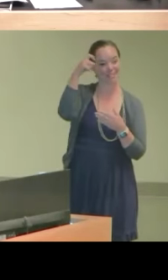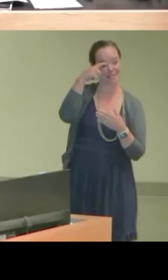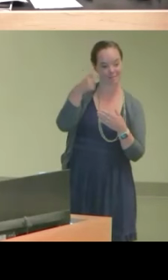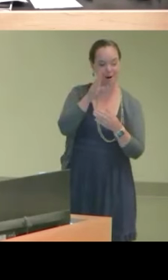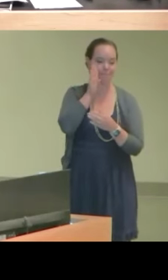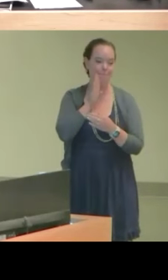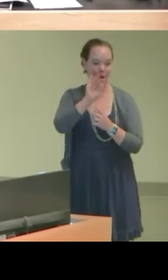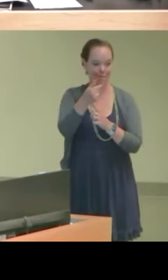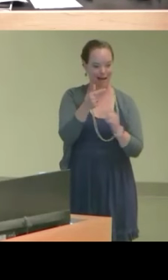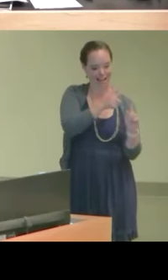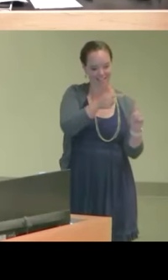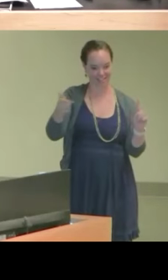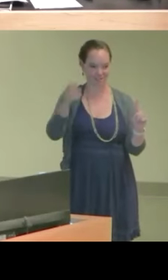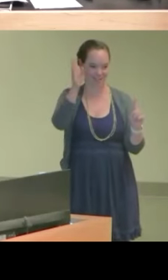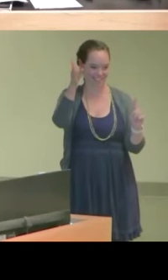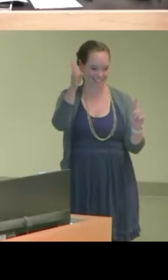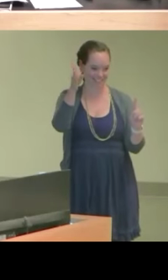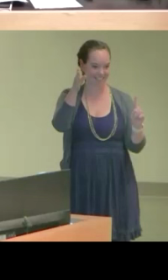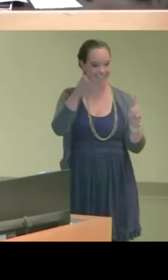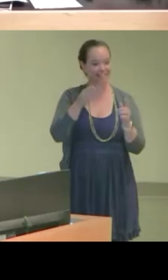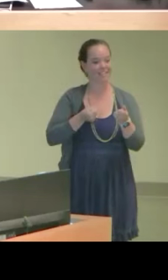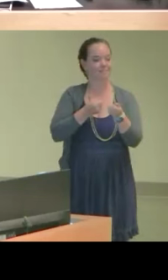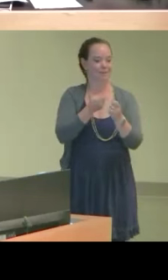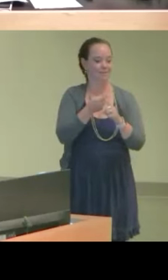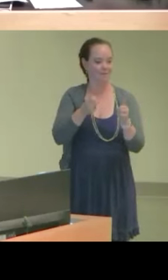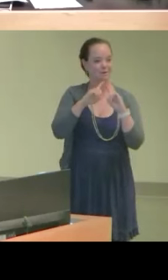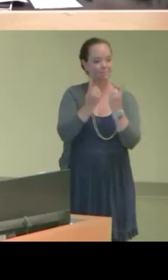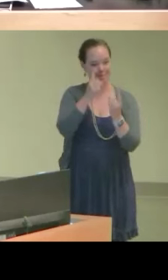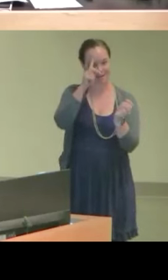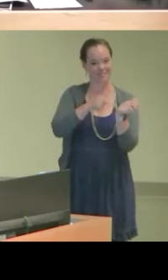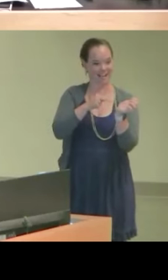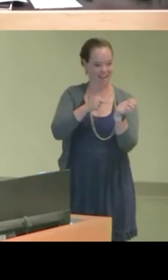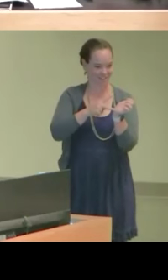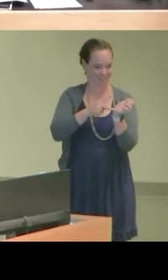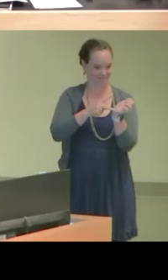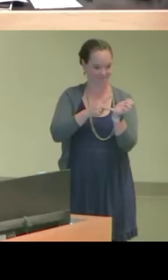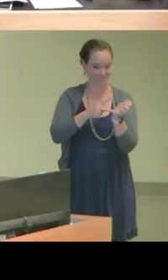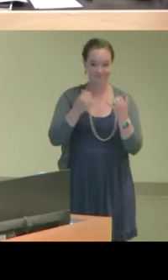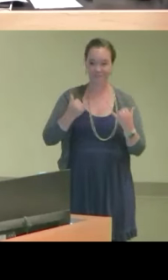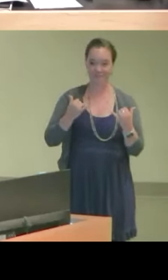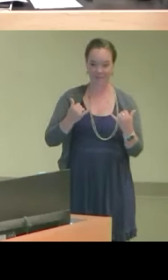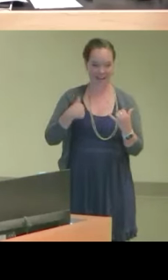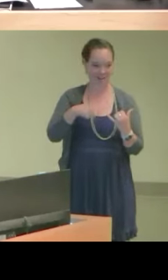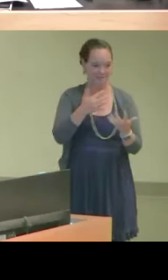sponsored by the department of Psychiatry we welcome you today and um to hear a presentation